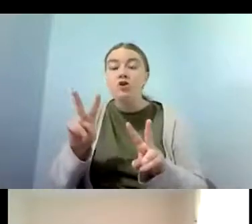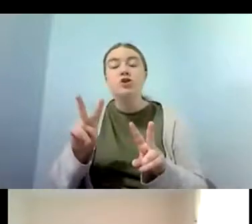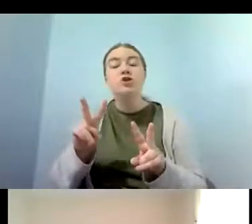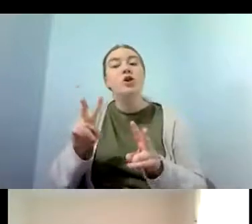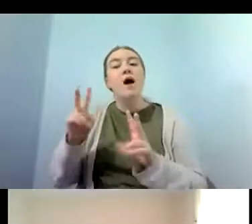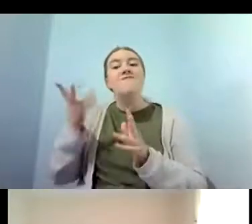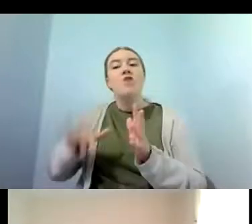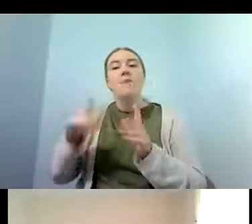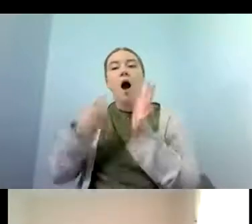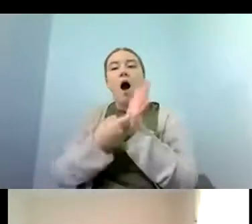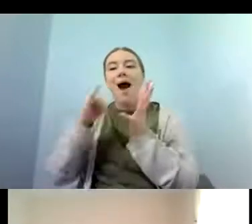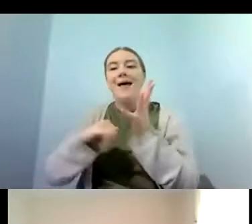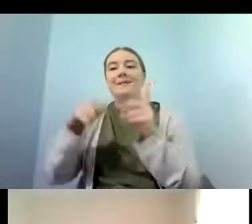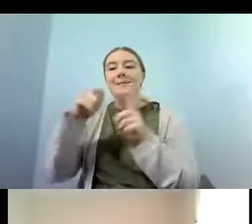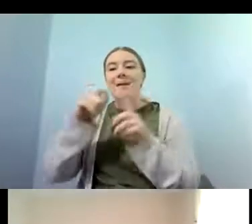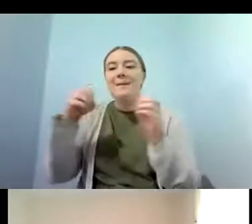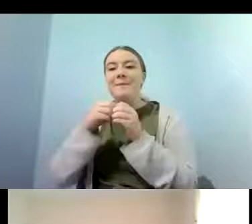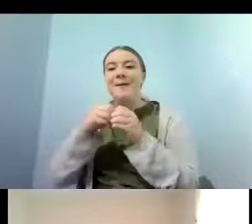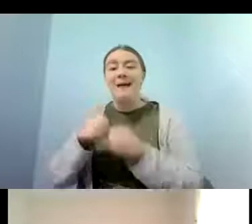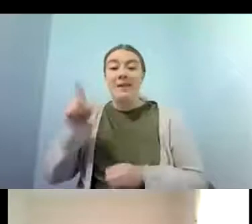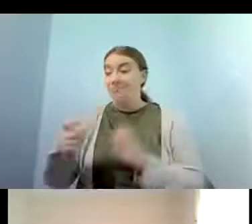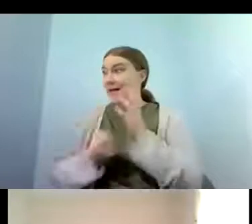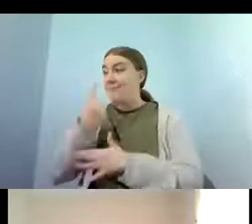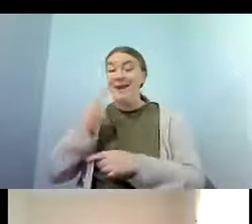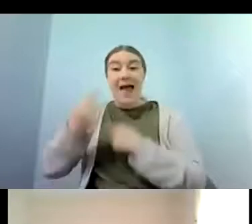and this happens every year and thousands of people join in from all over the country